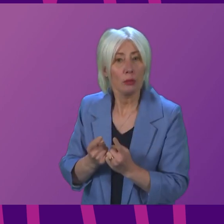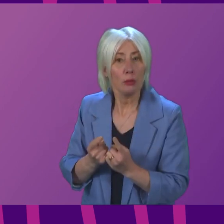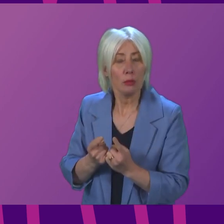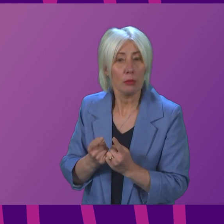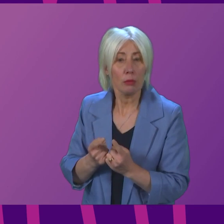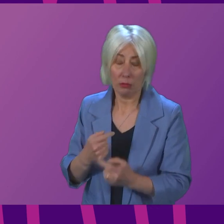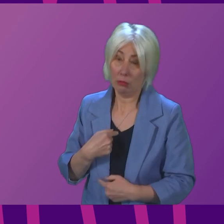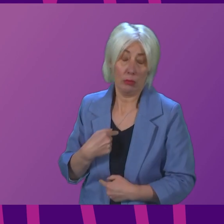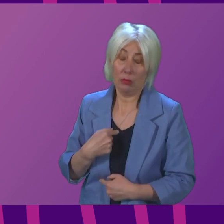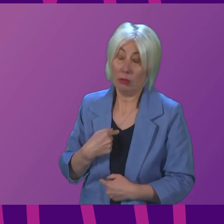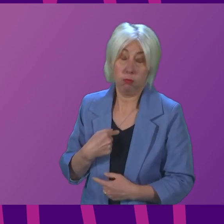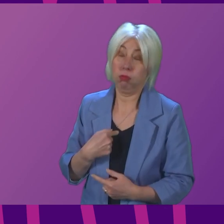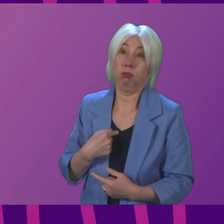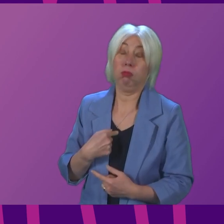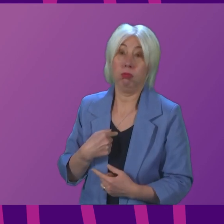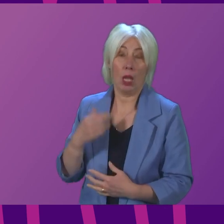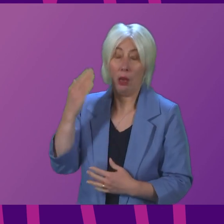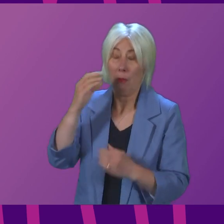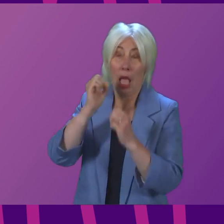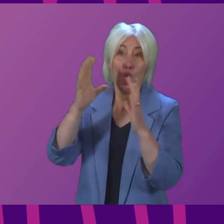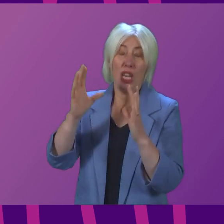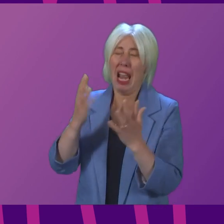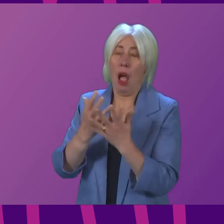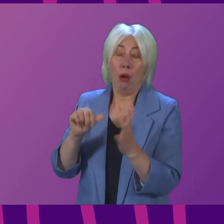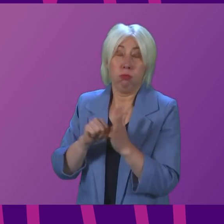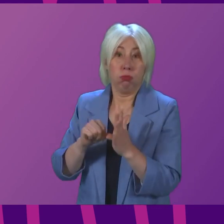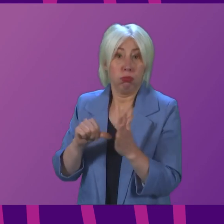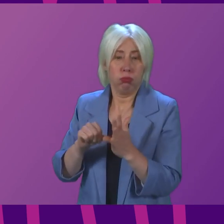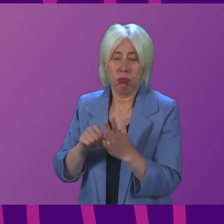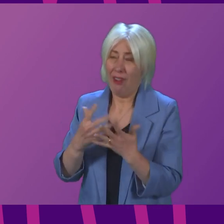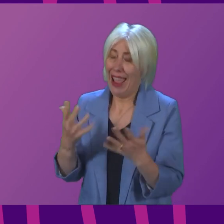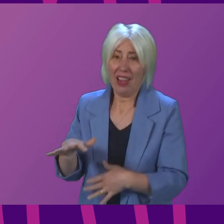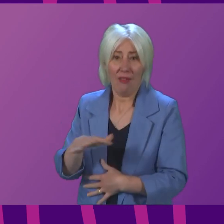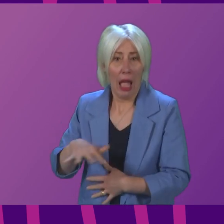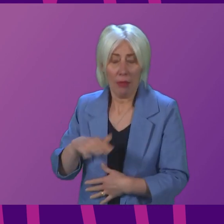I can only imagine how incredibly difficult it must be for any family that has been bereaved